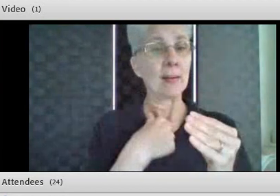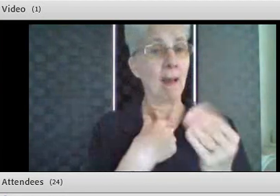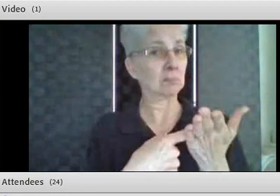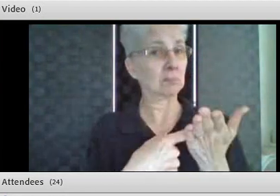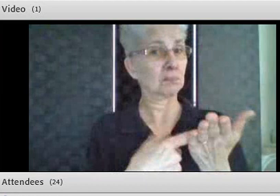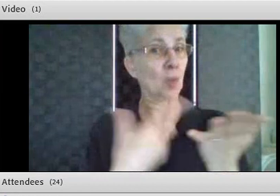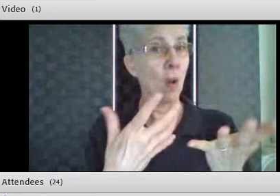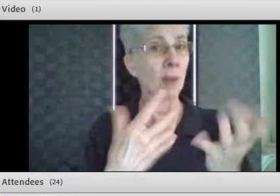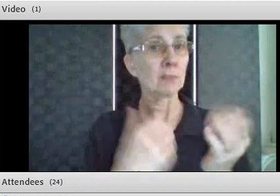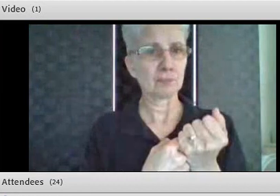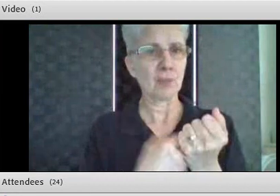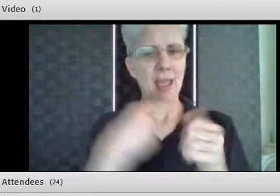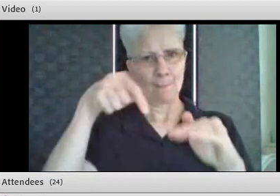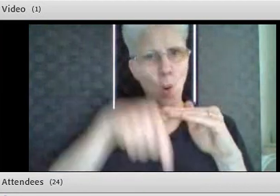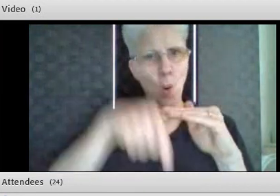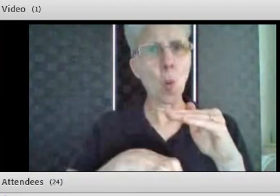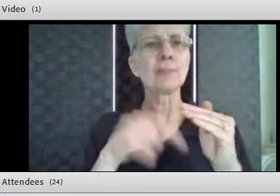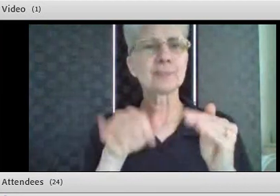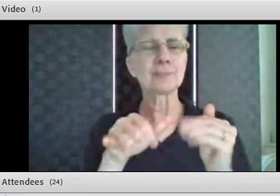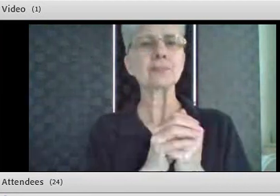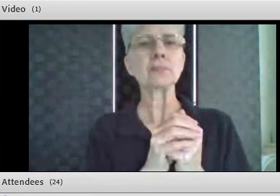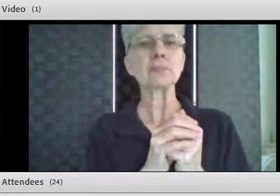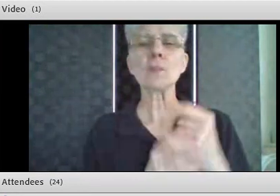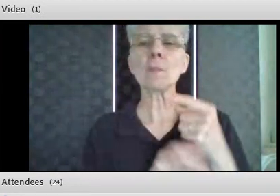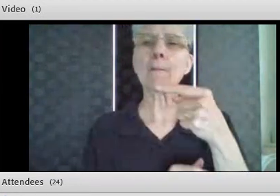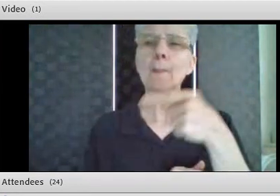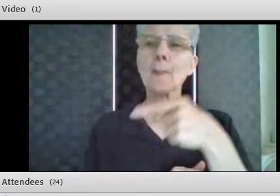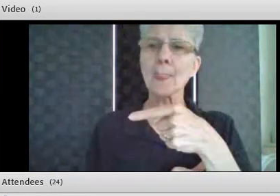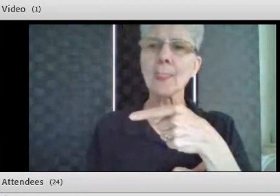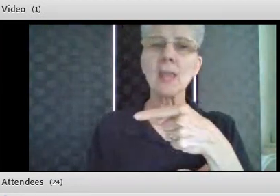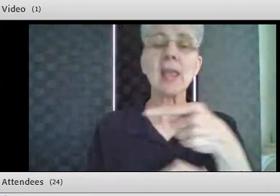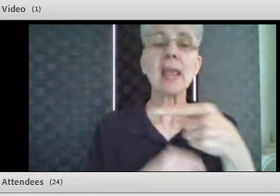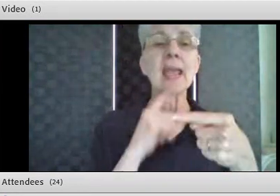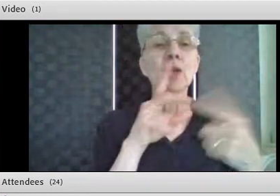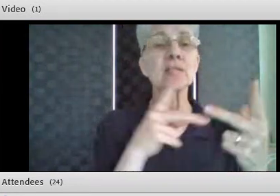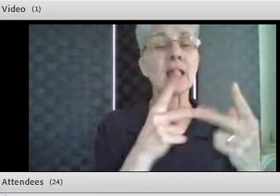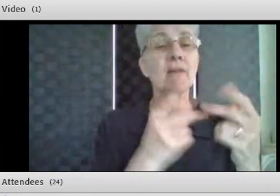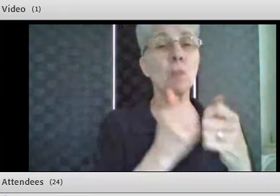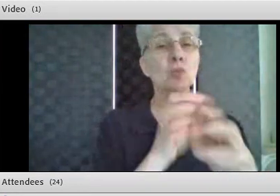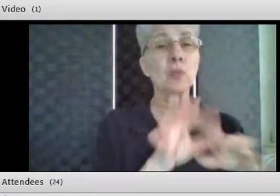Ryan: We have to be the ones through weekend workshops, special programs, makerspaces, classes. We can help kids learn even more